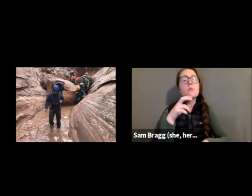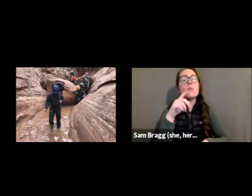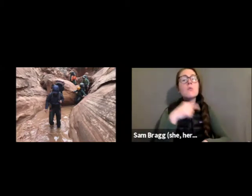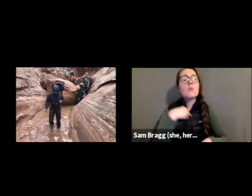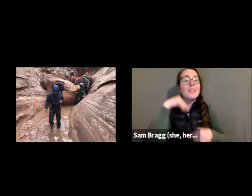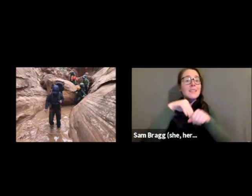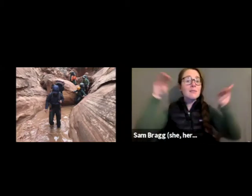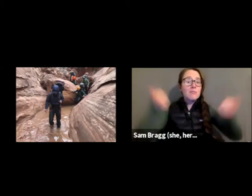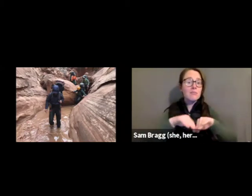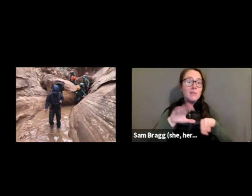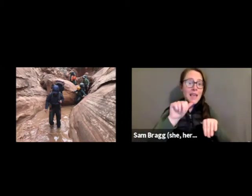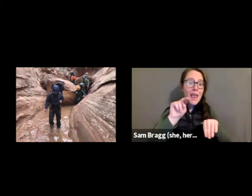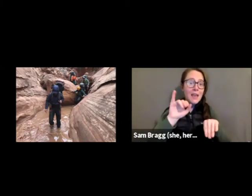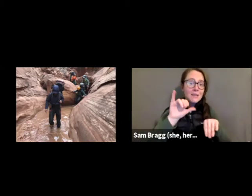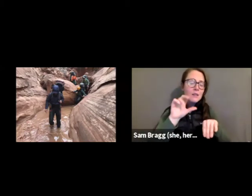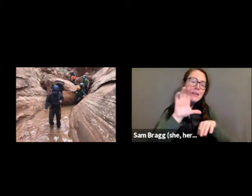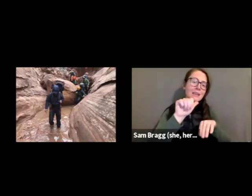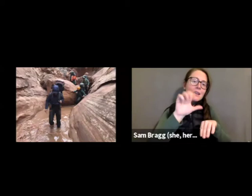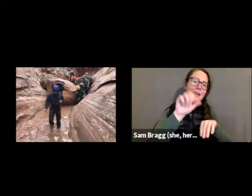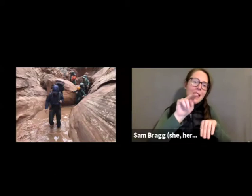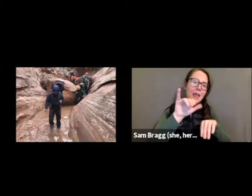for example there's one story in the canyon